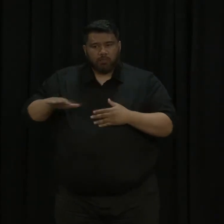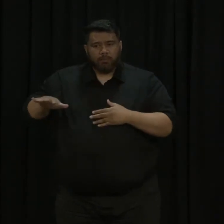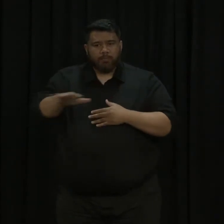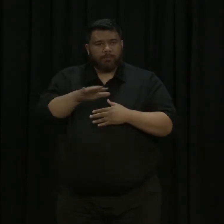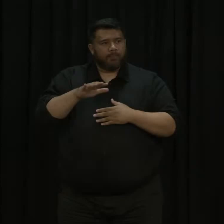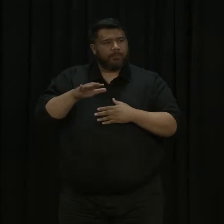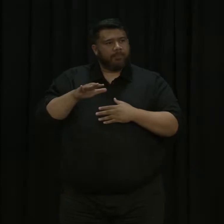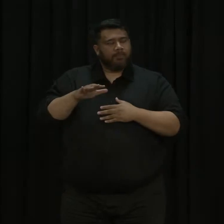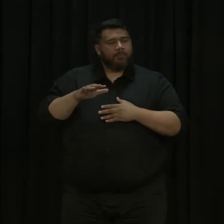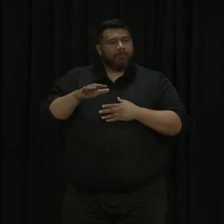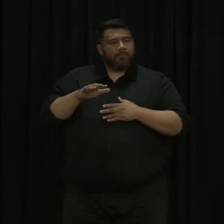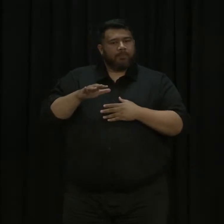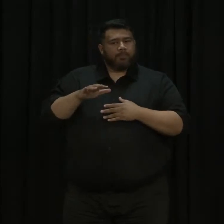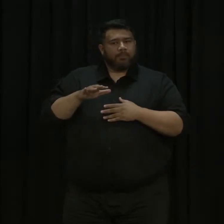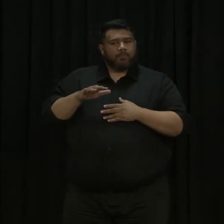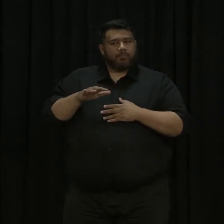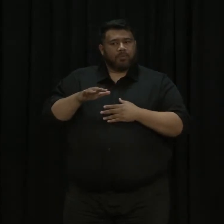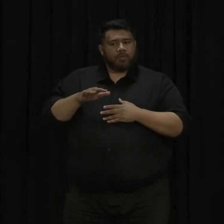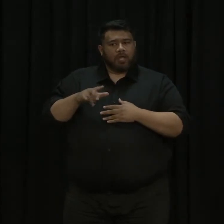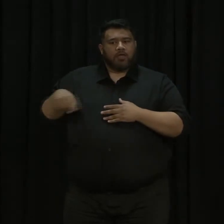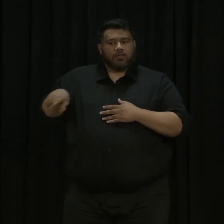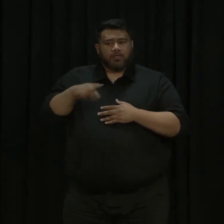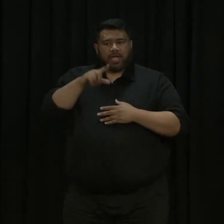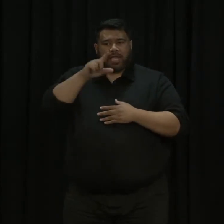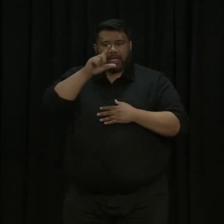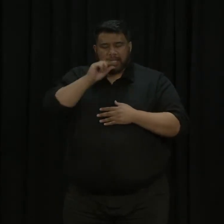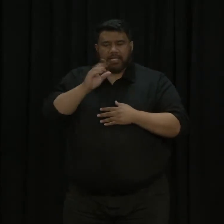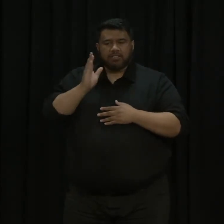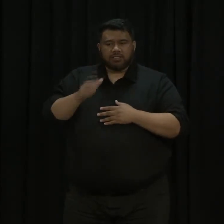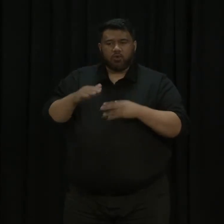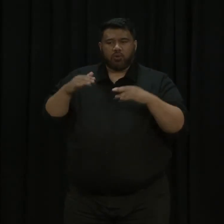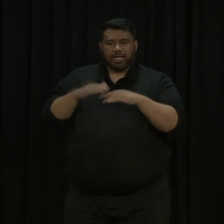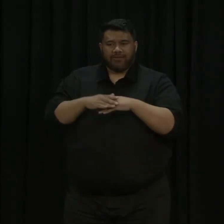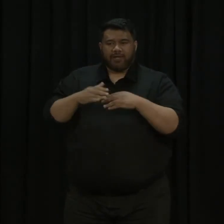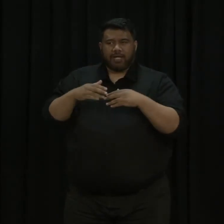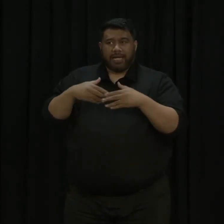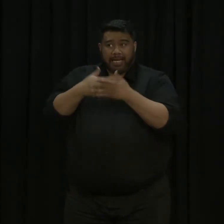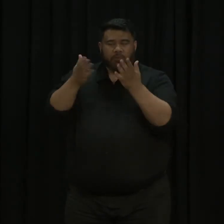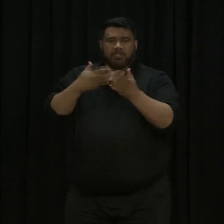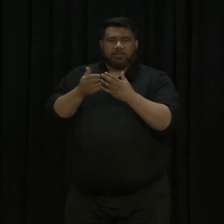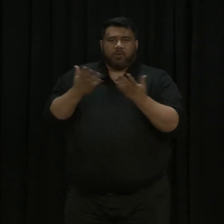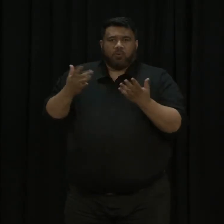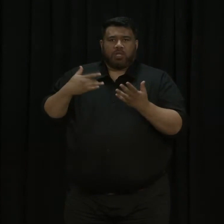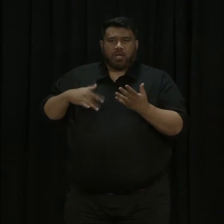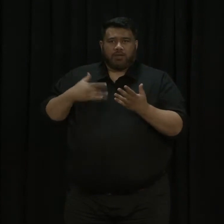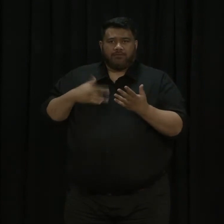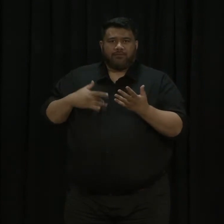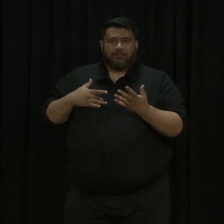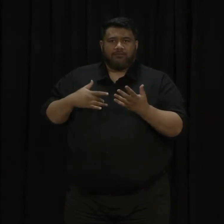in these out of the way communities?>> It's one of the reasons we put that extra funding into those providers